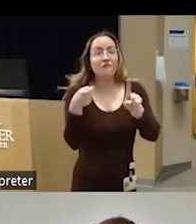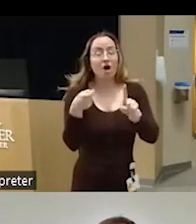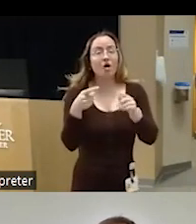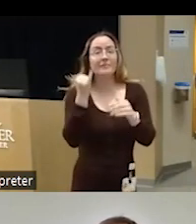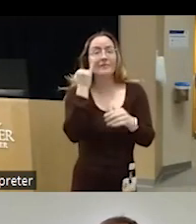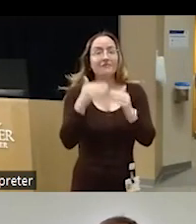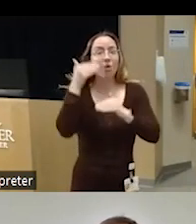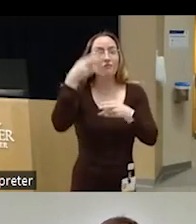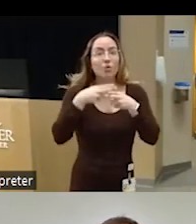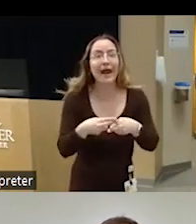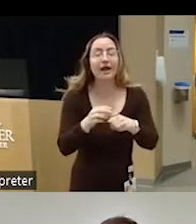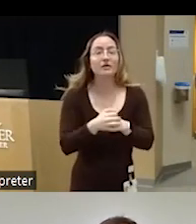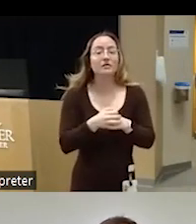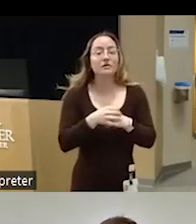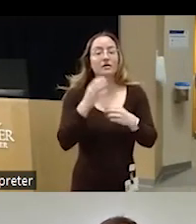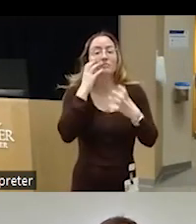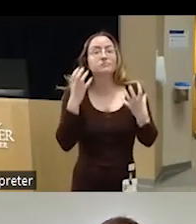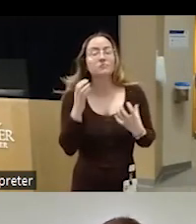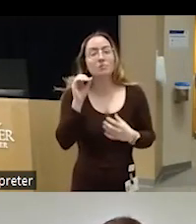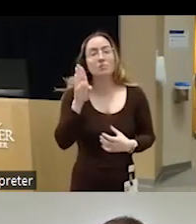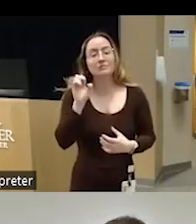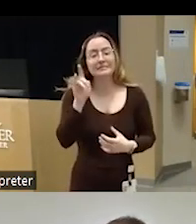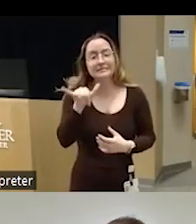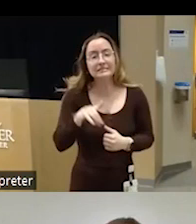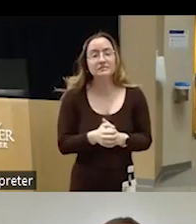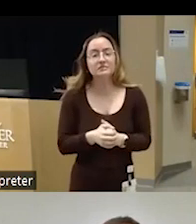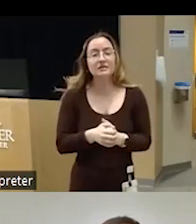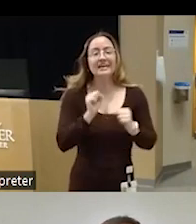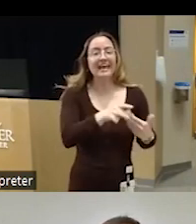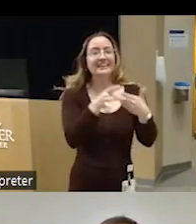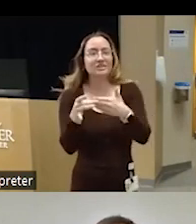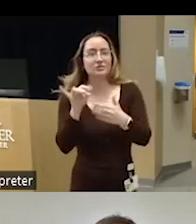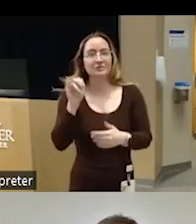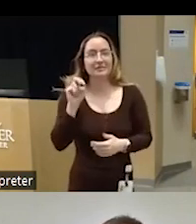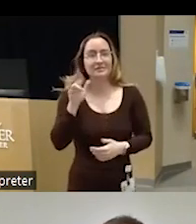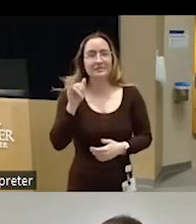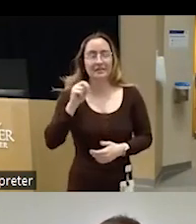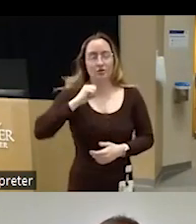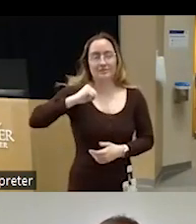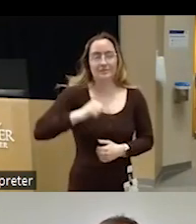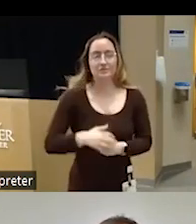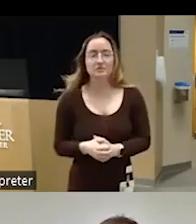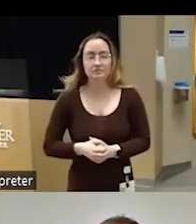older agent and activity there are problems with family histories or genetic risk there.